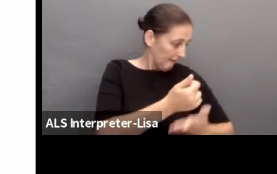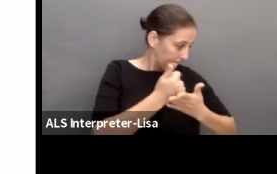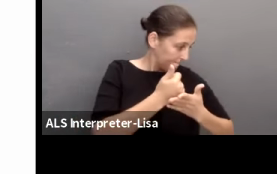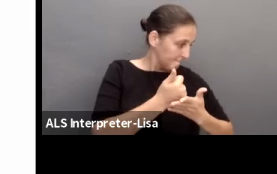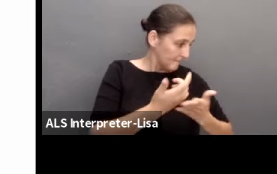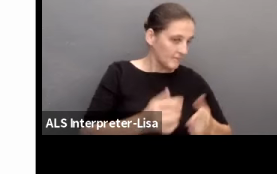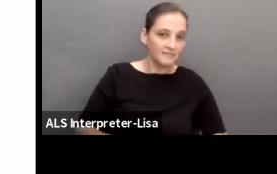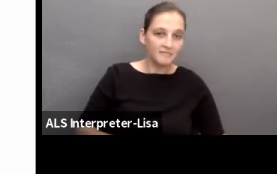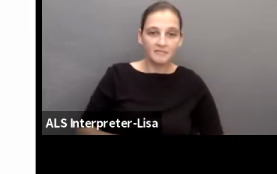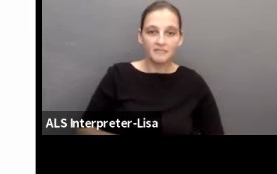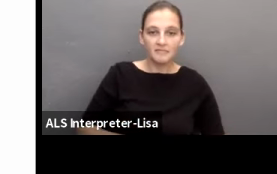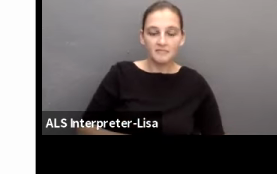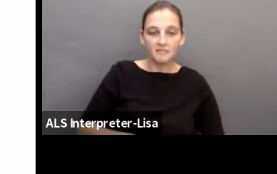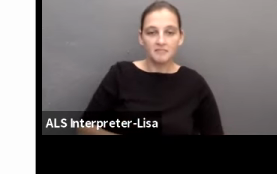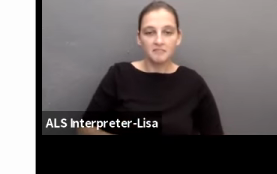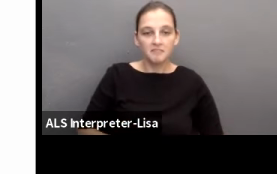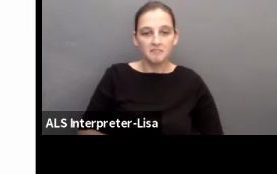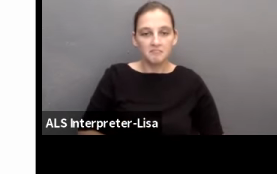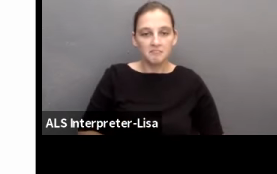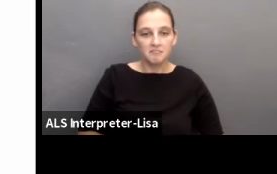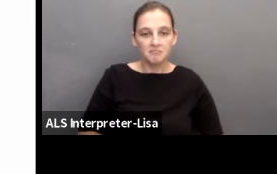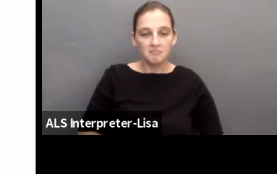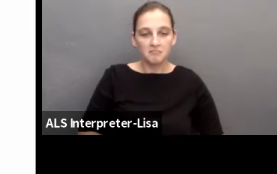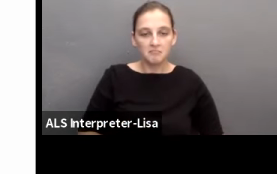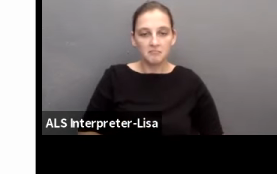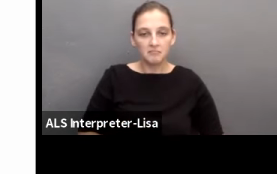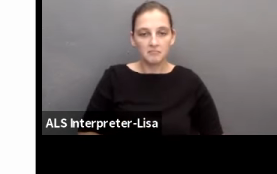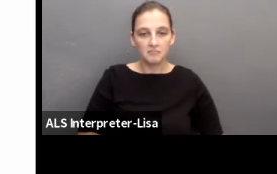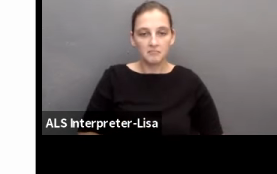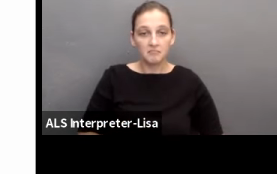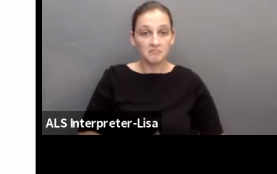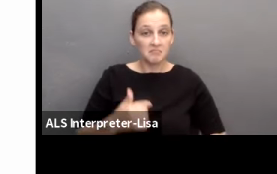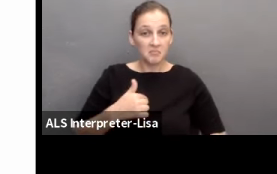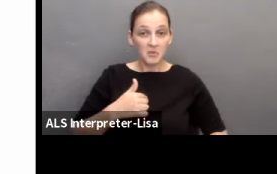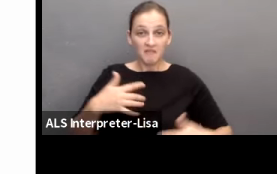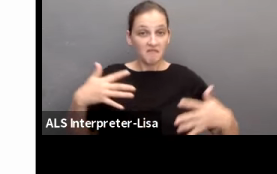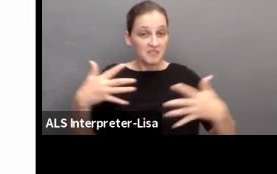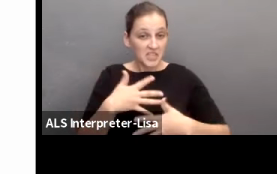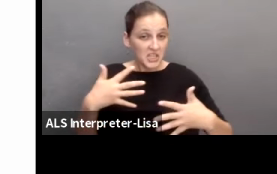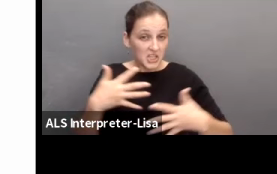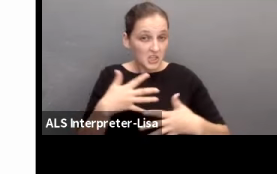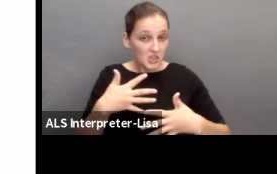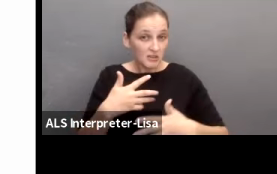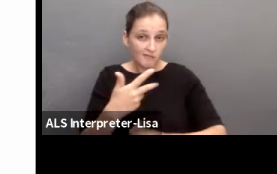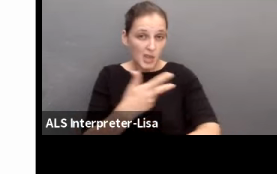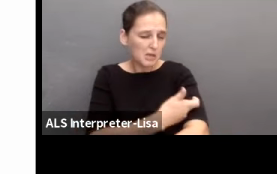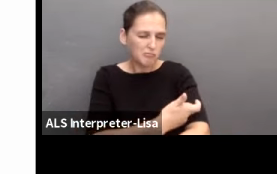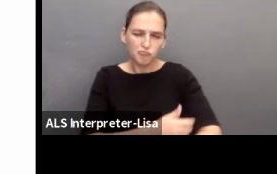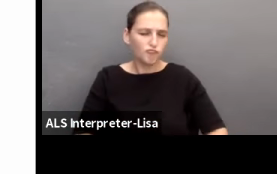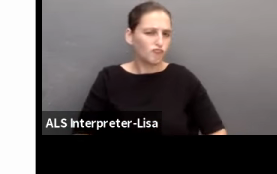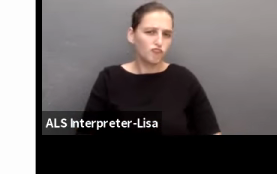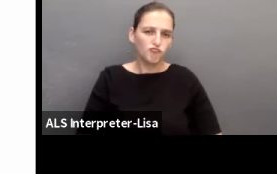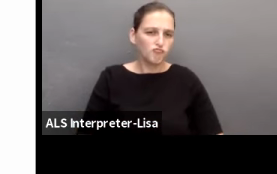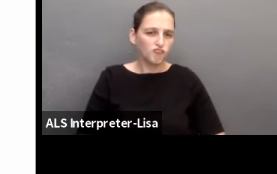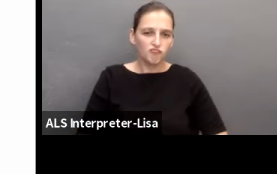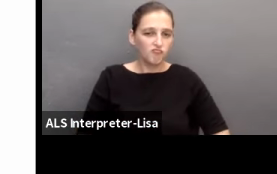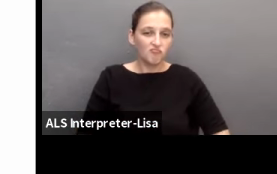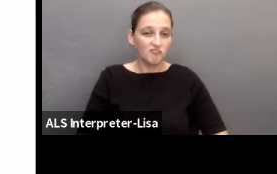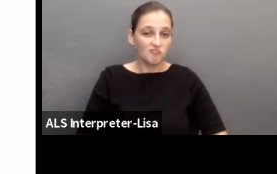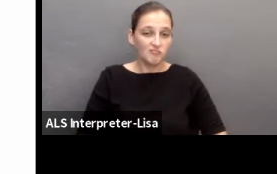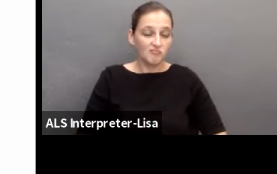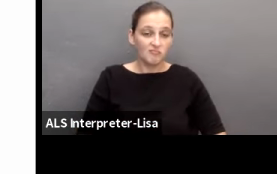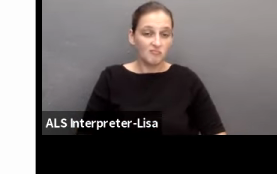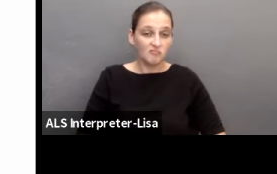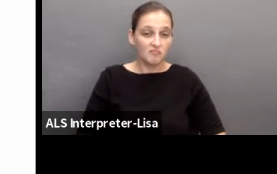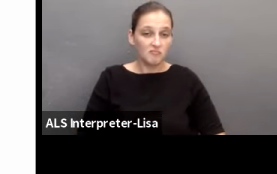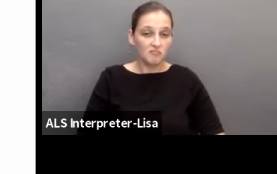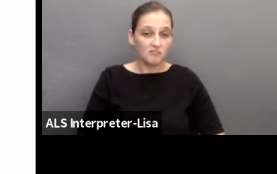I didn't have any fears of getting the vaccine. Mine went like